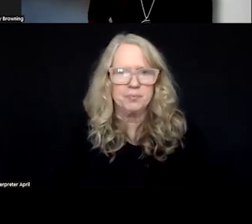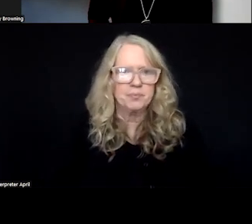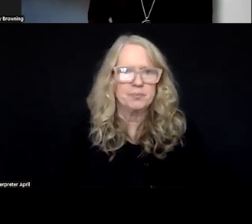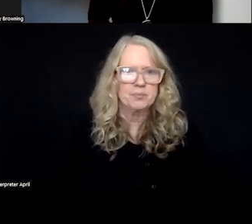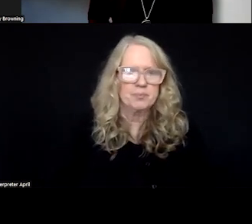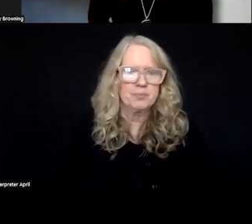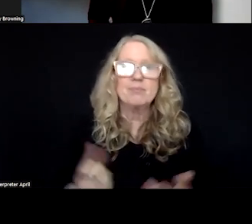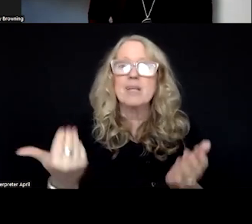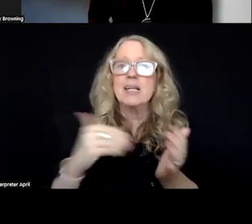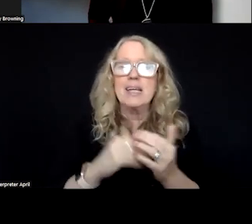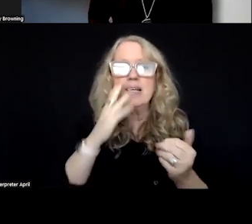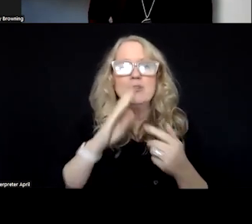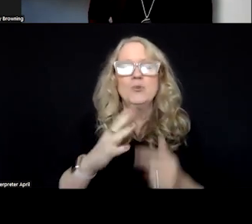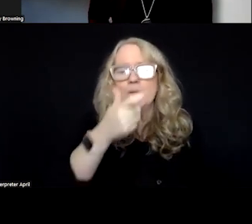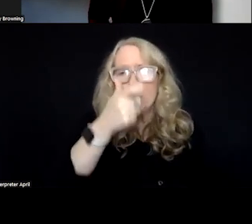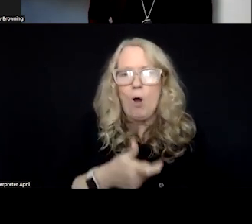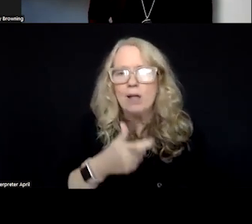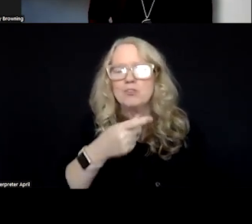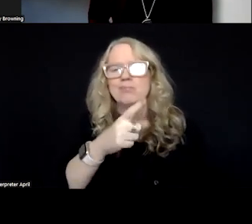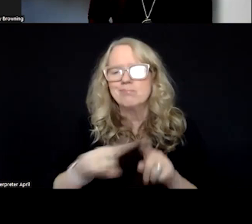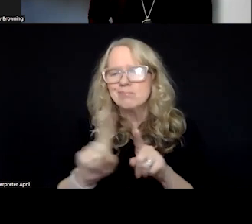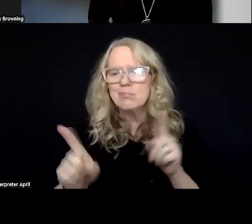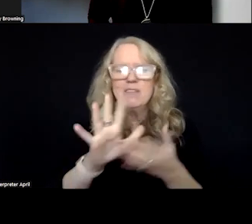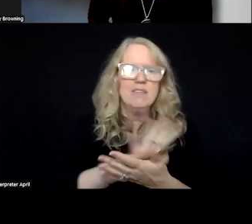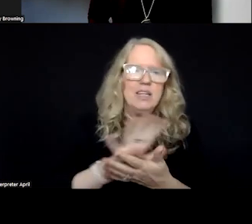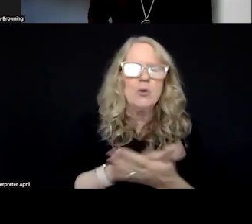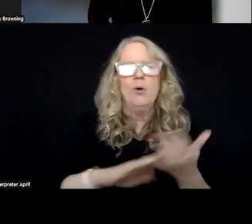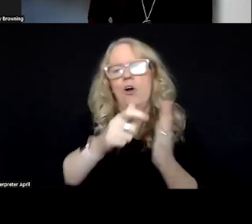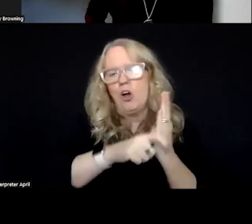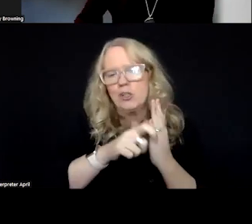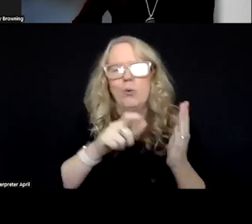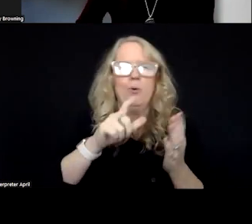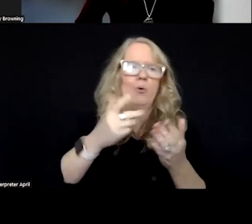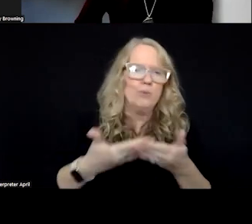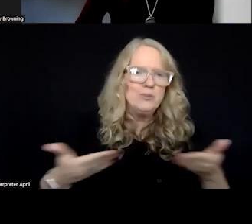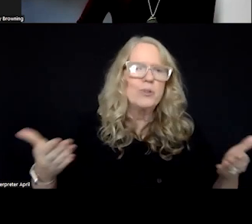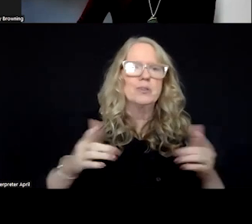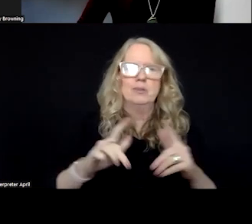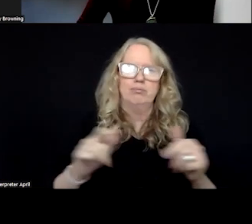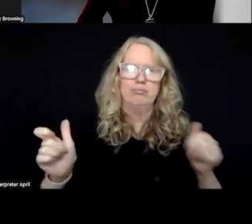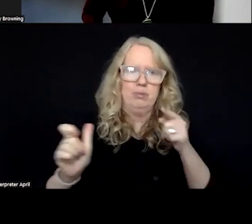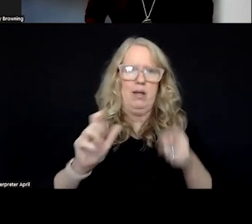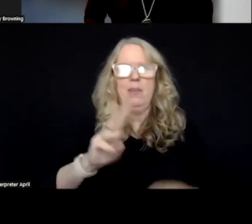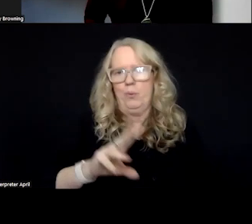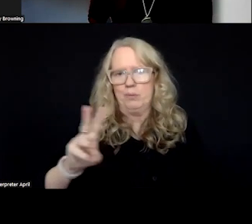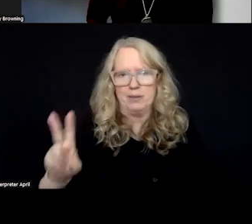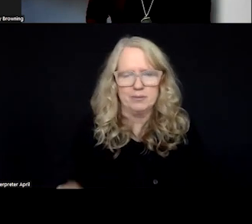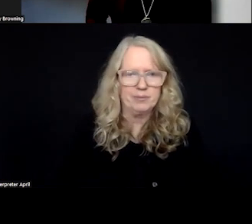ALSO, YOU CAN CHECK OUT THE VIDEOS THERE AND OTHER RESOURCES.